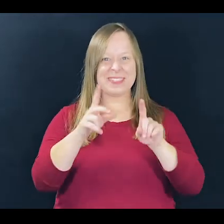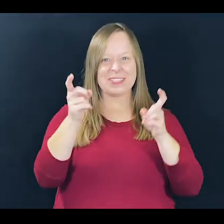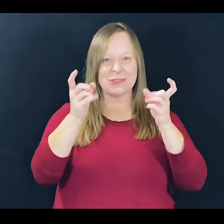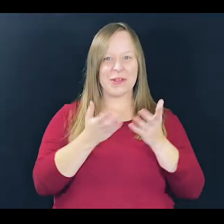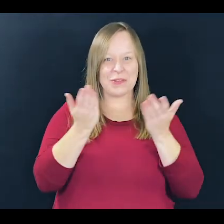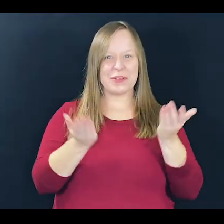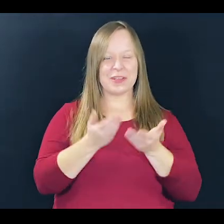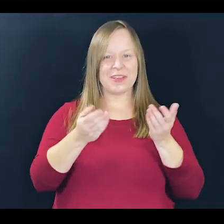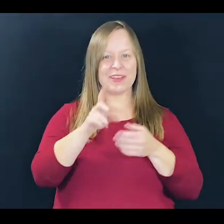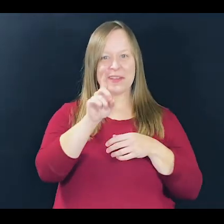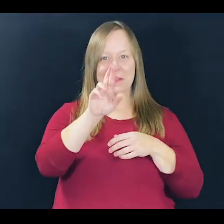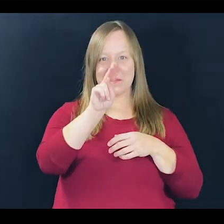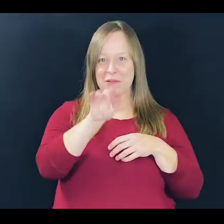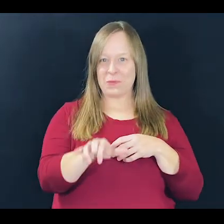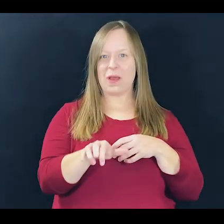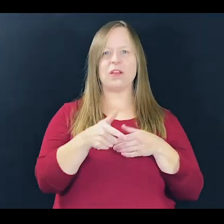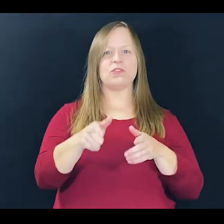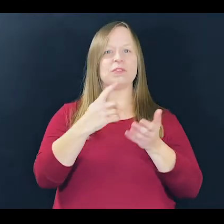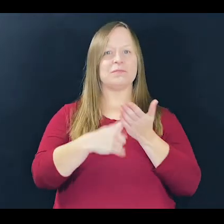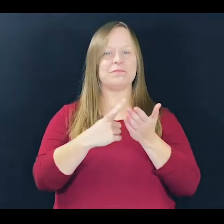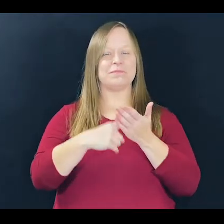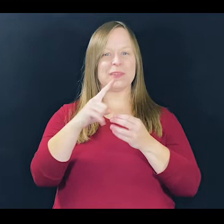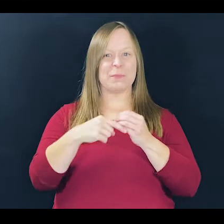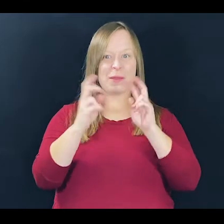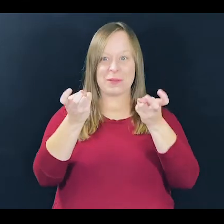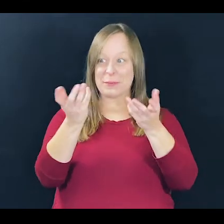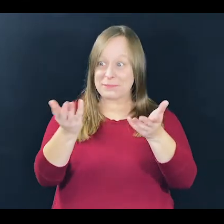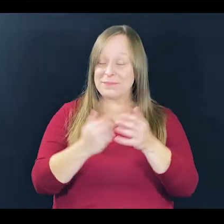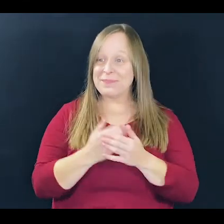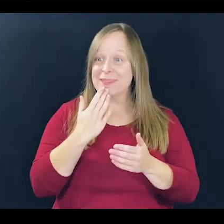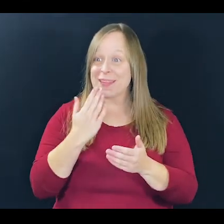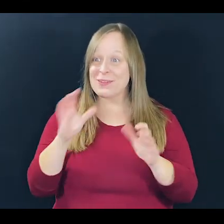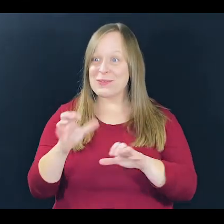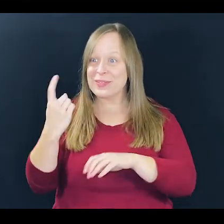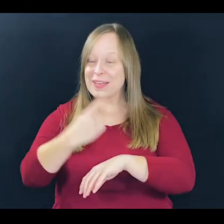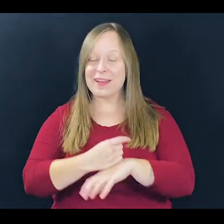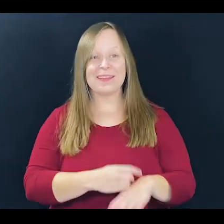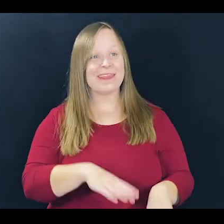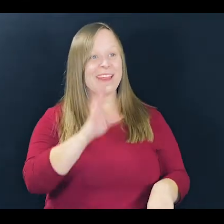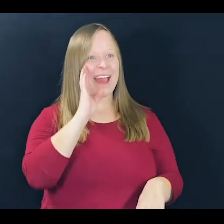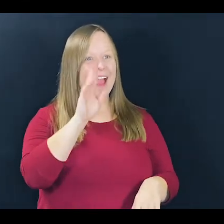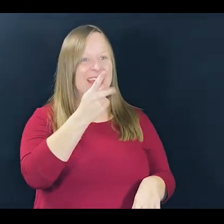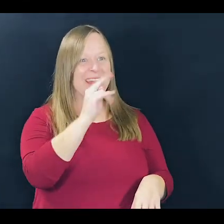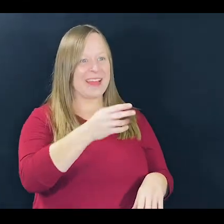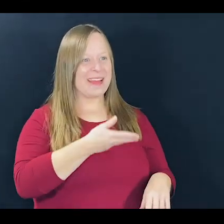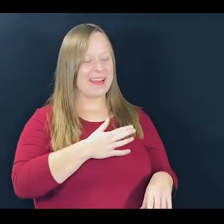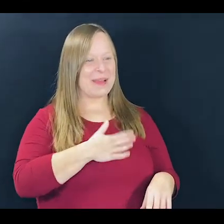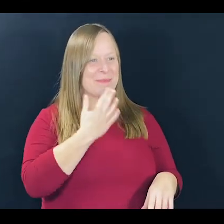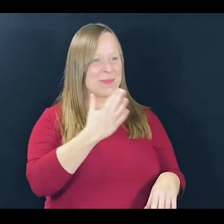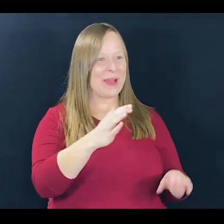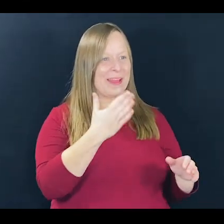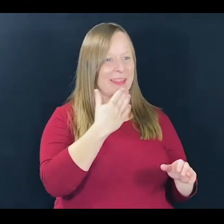PAVA Director here at DRNY. She'll speak on the subject .Hi Christy, how are you today? Hi Katherine I'm well, Thank You.